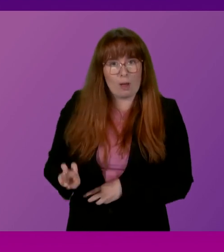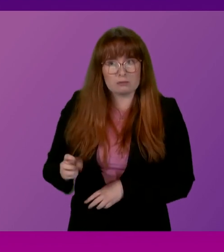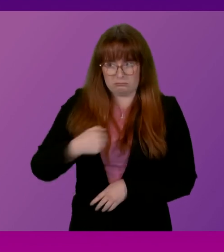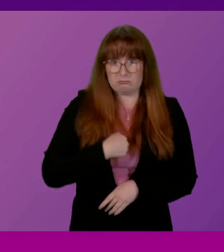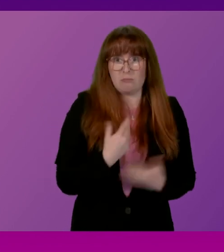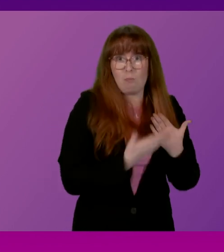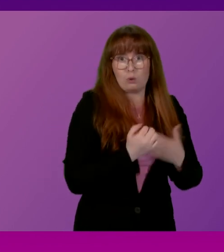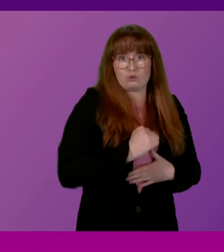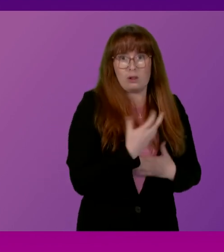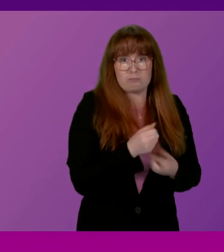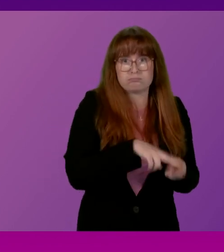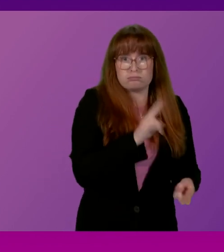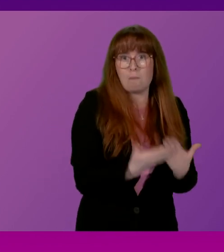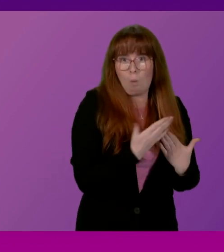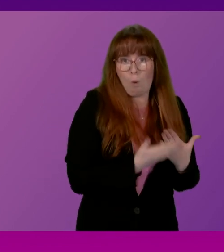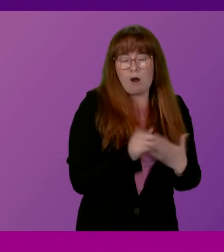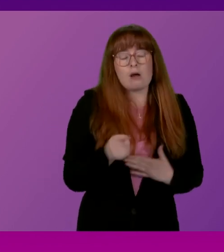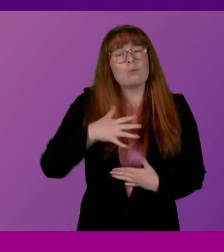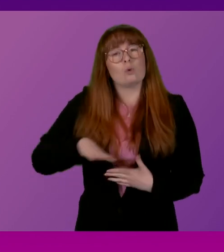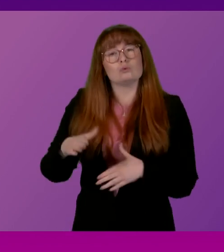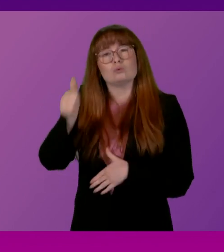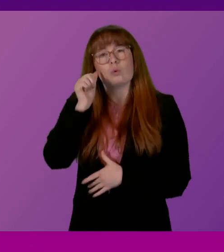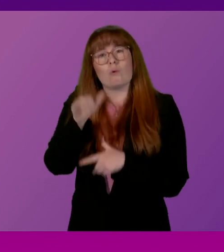People also want to know whether crime is reducing.